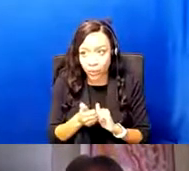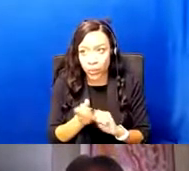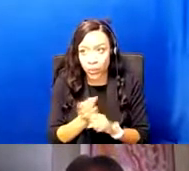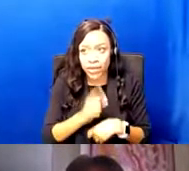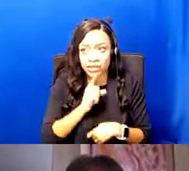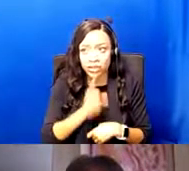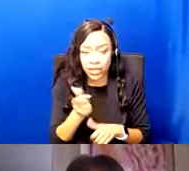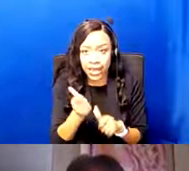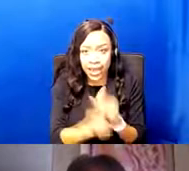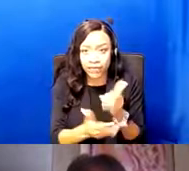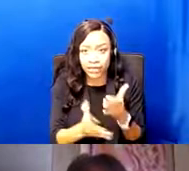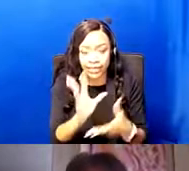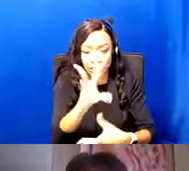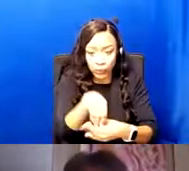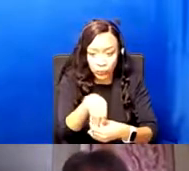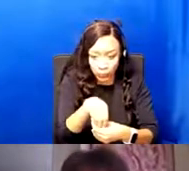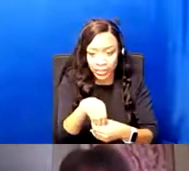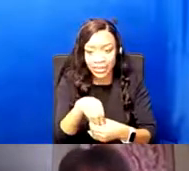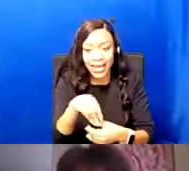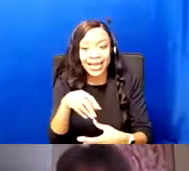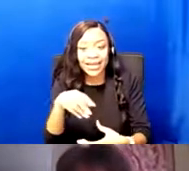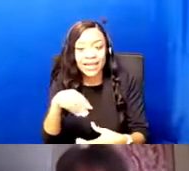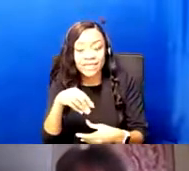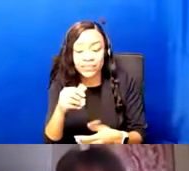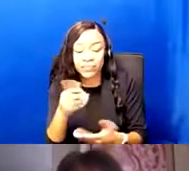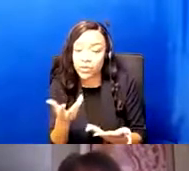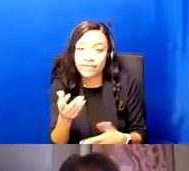in terms of environmental sustainability, climate friendly,